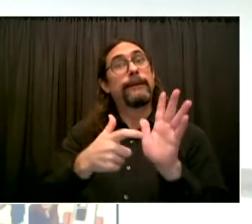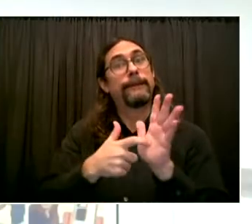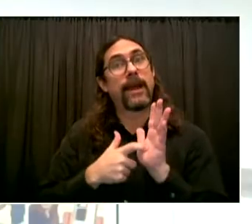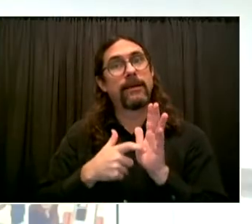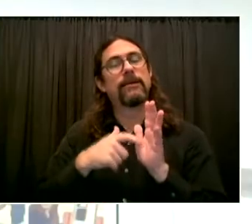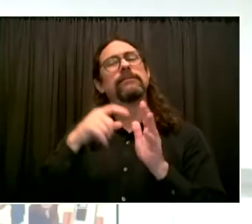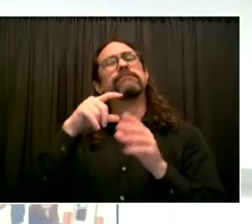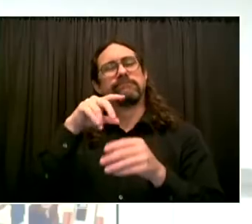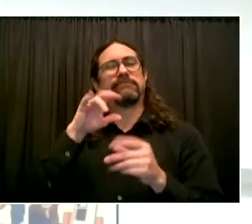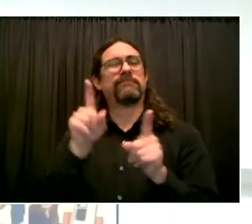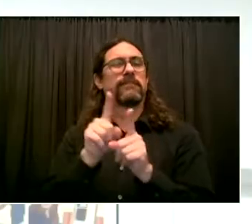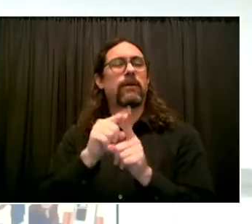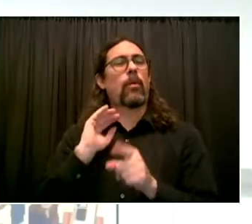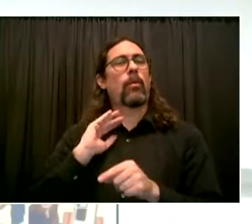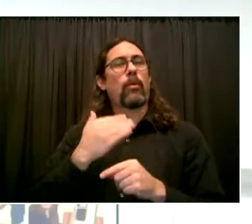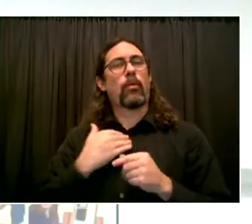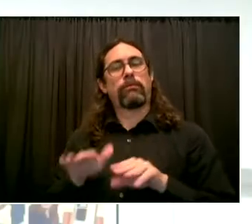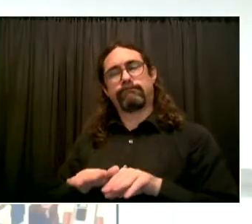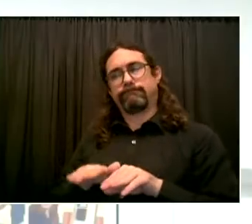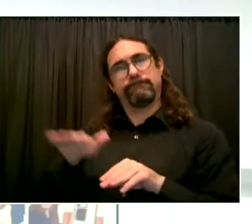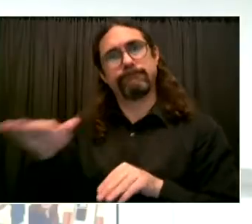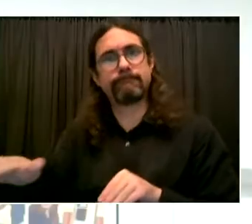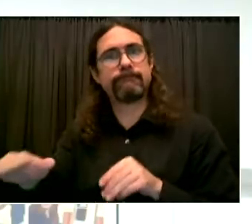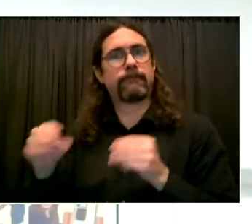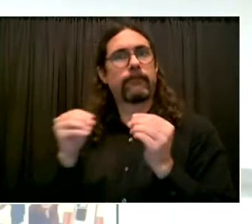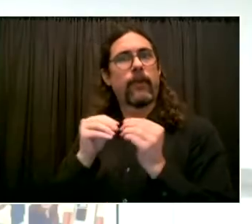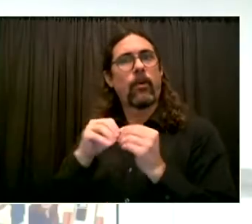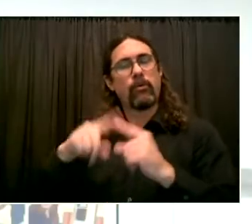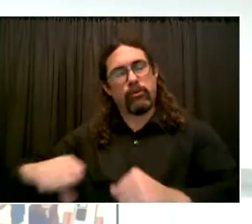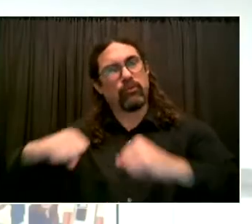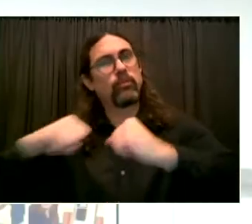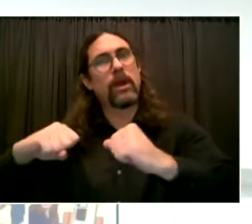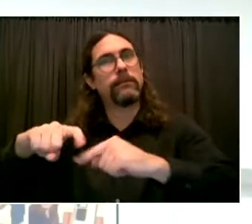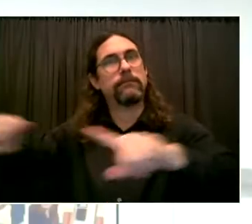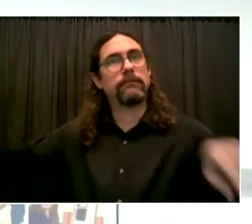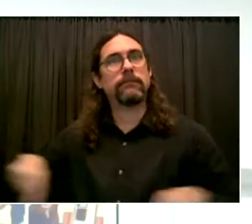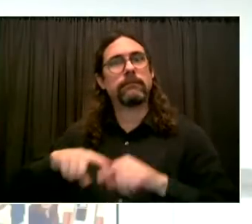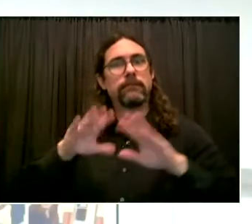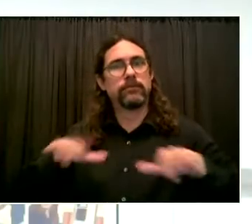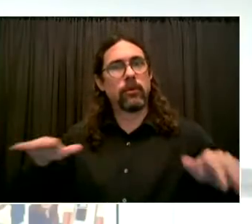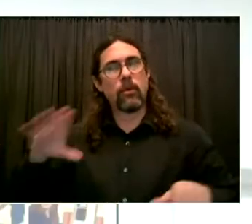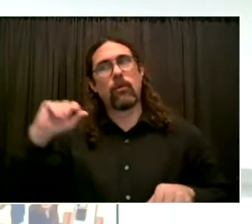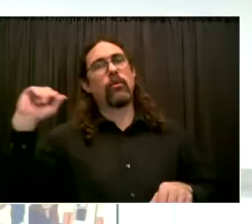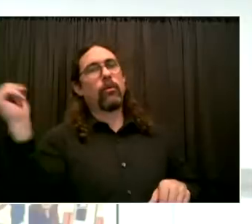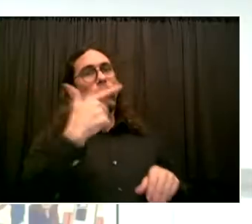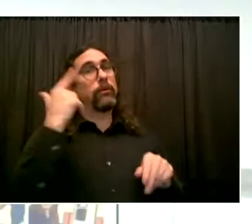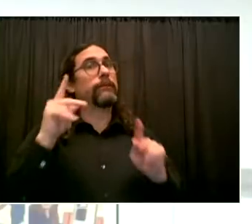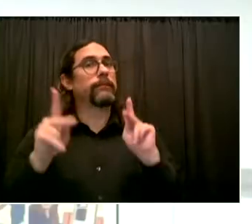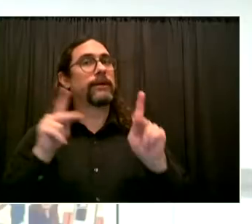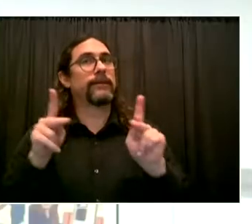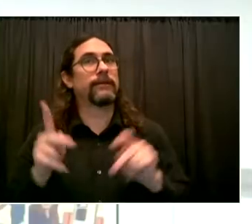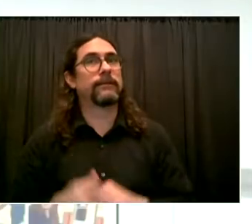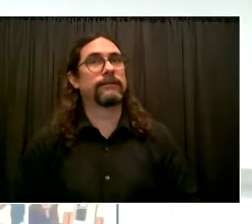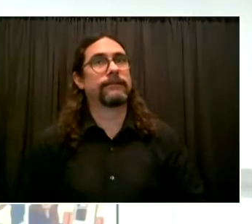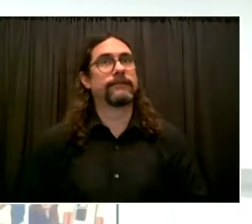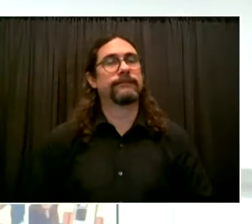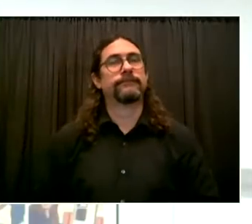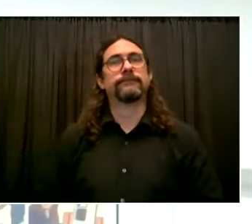PROTECT OUR KIDS. NEW YORK CITY HAS LED THE NATION WHEN IT